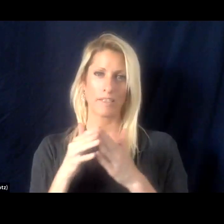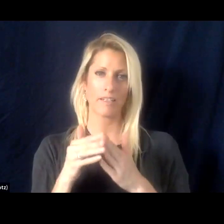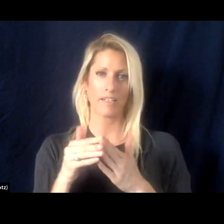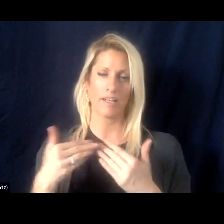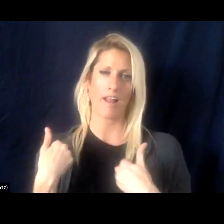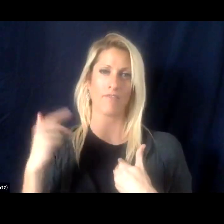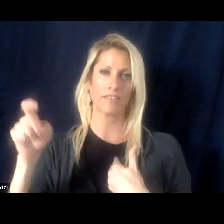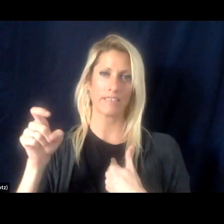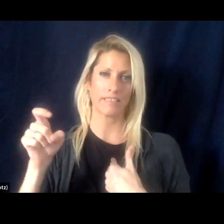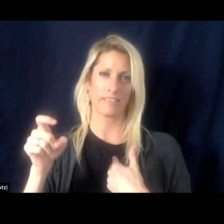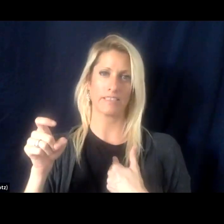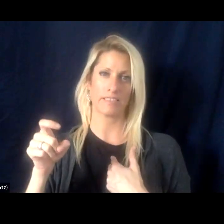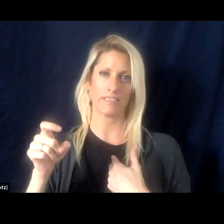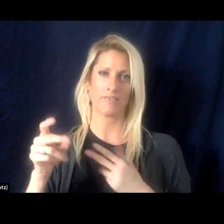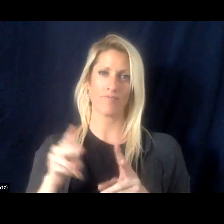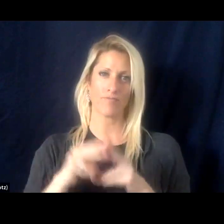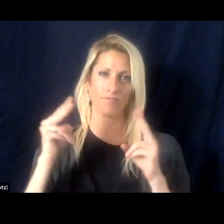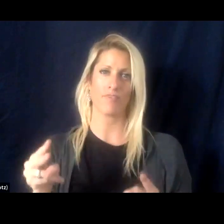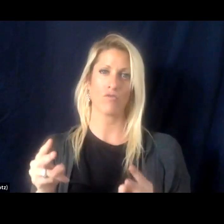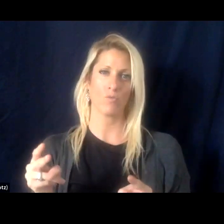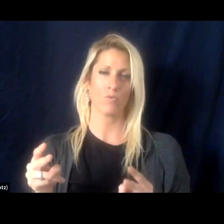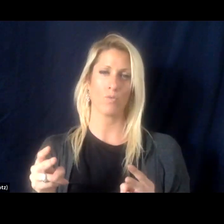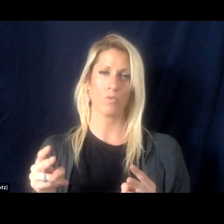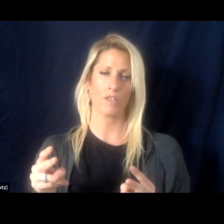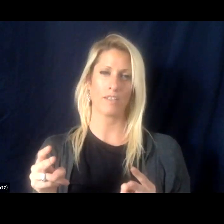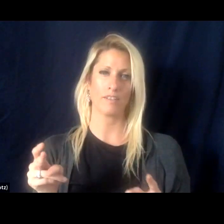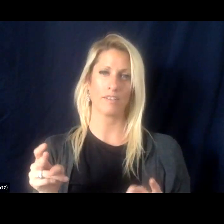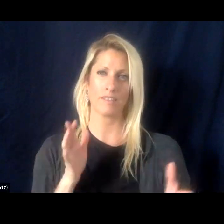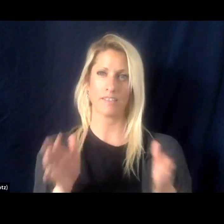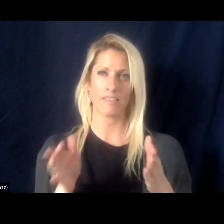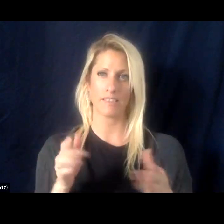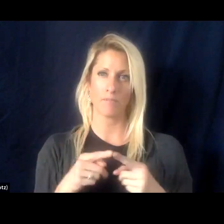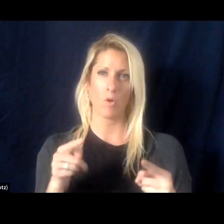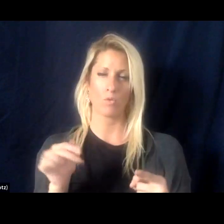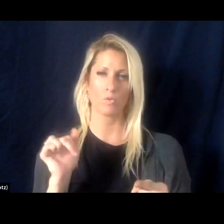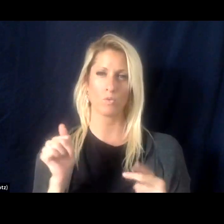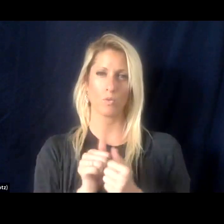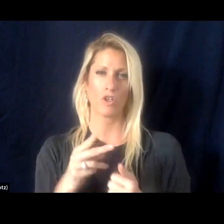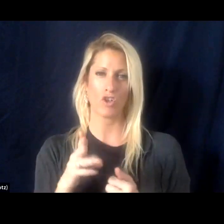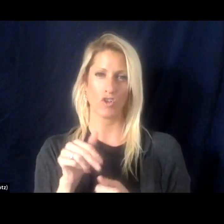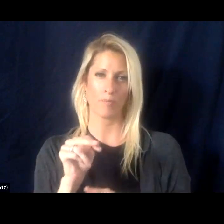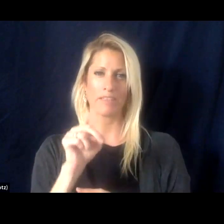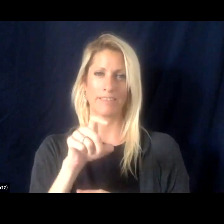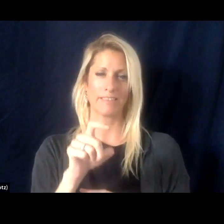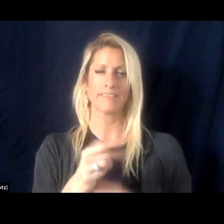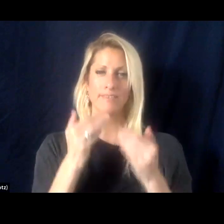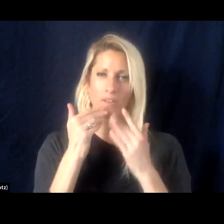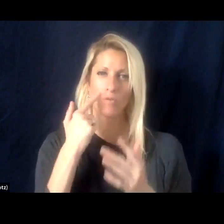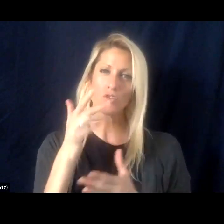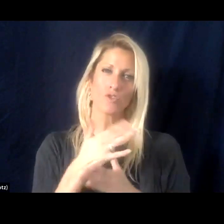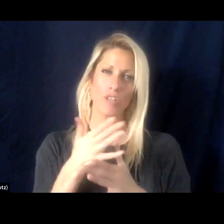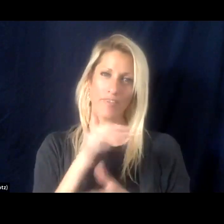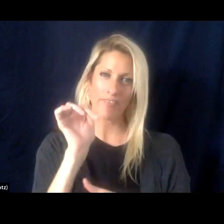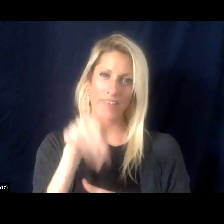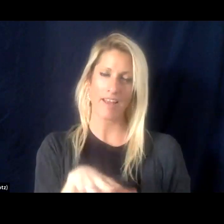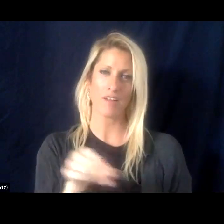just supposed right to an urban needs as well. So thank you for sharing that. And then next,